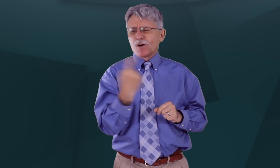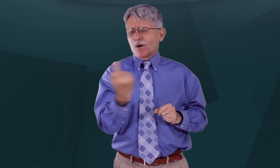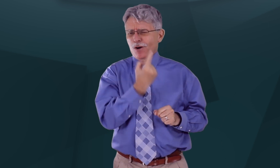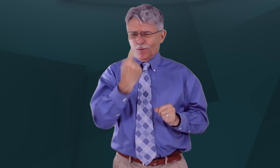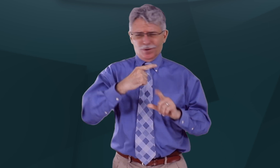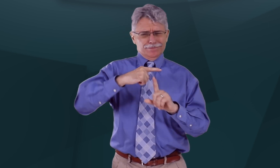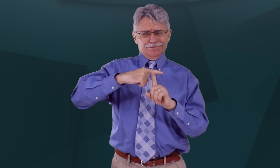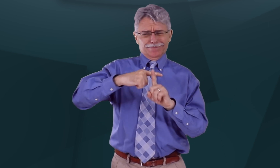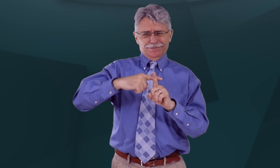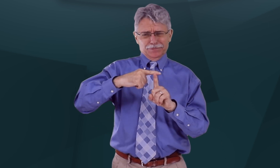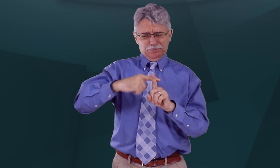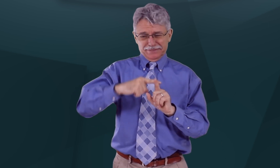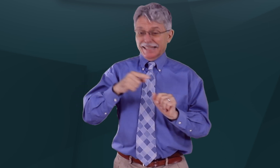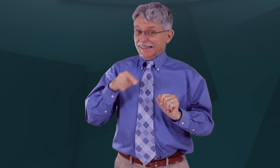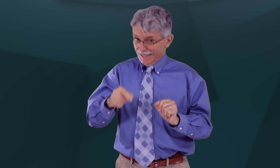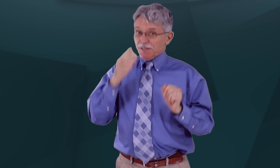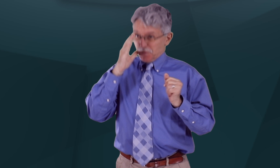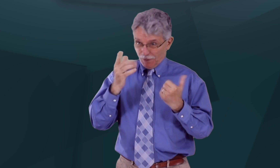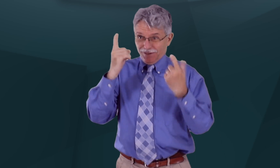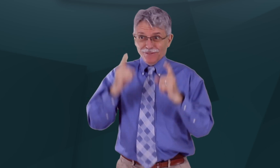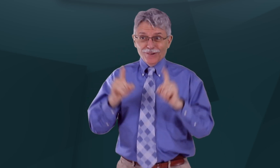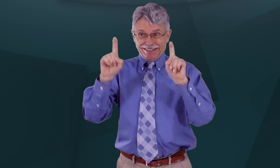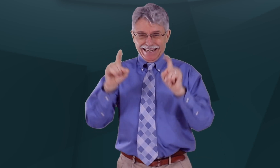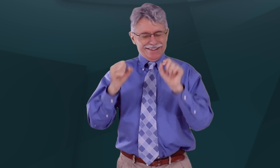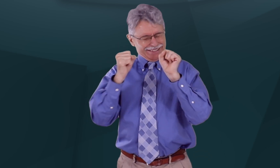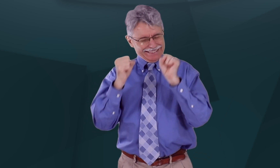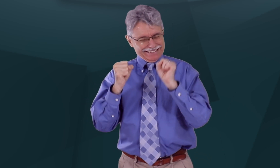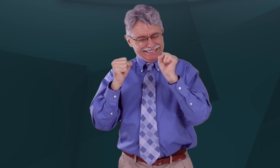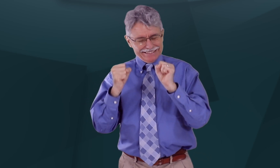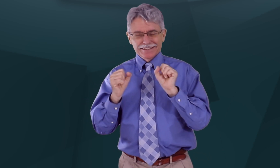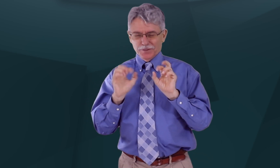we are always optimistic, and we are sure this will work.